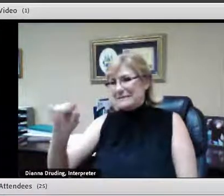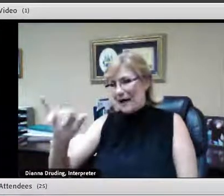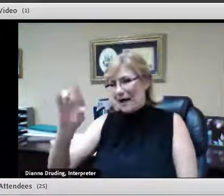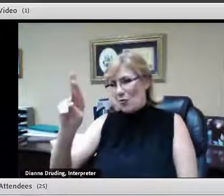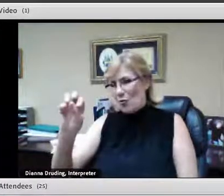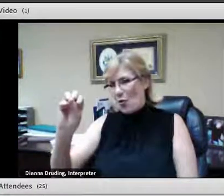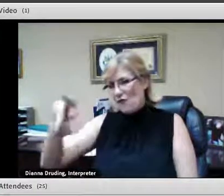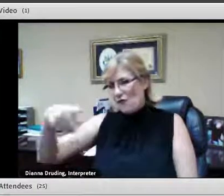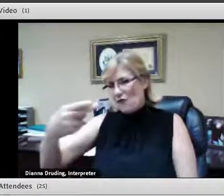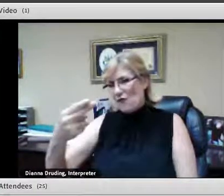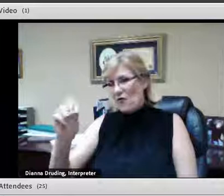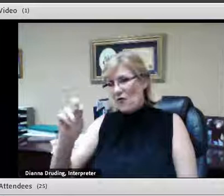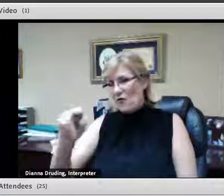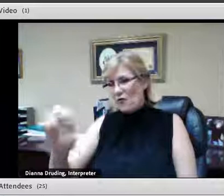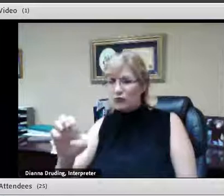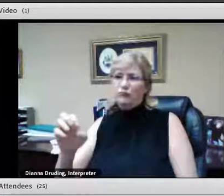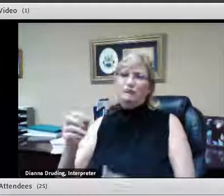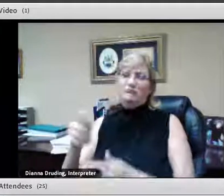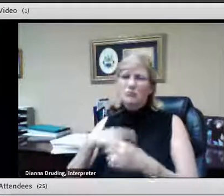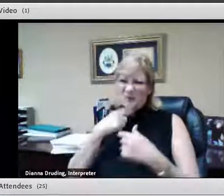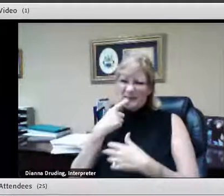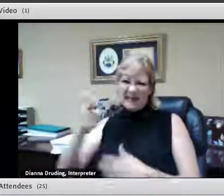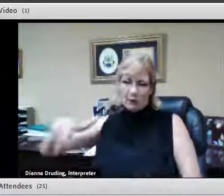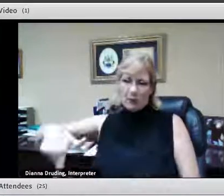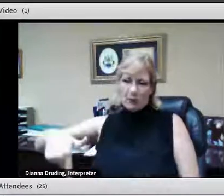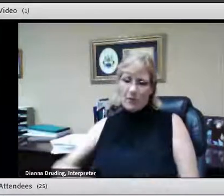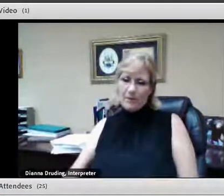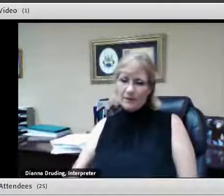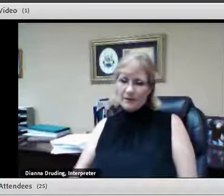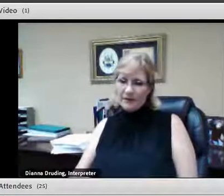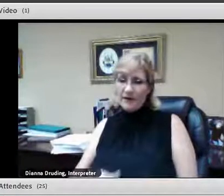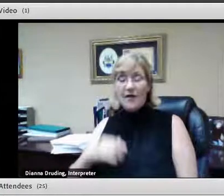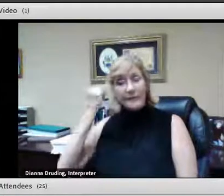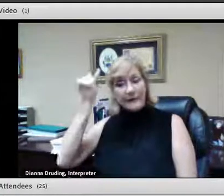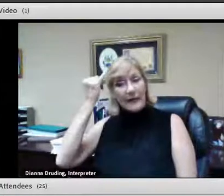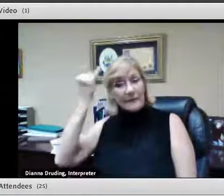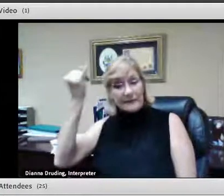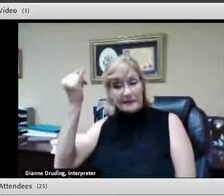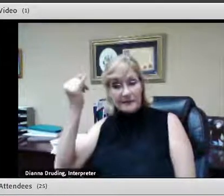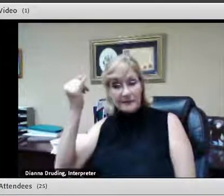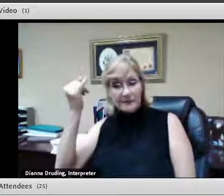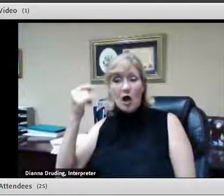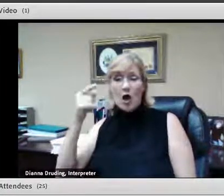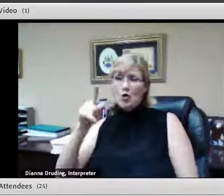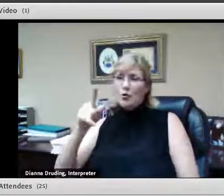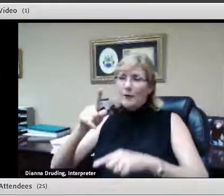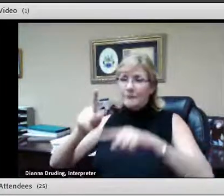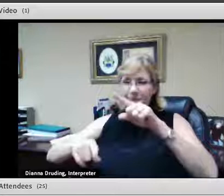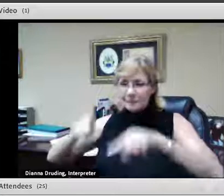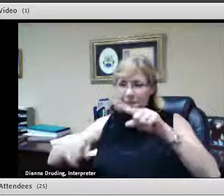We'll tell you a little bit more about those later. But the idea is that you're going to randomly assign